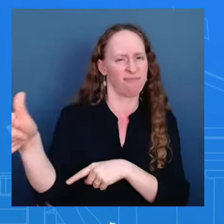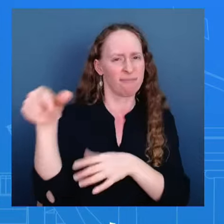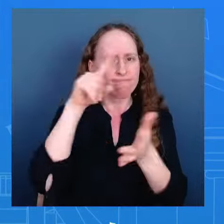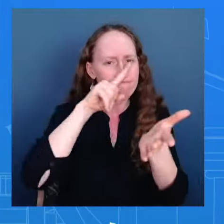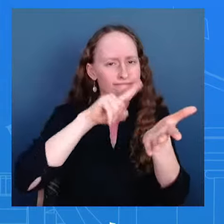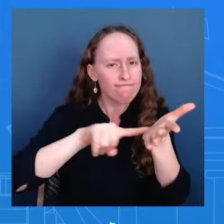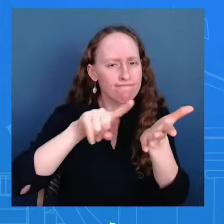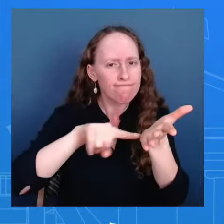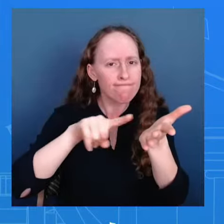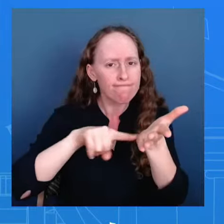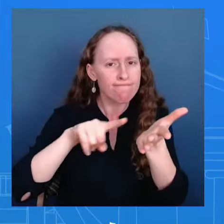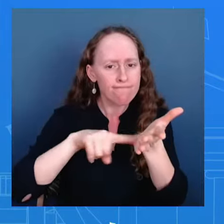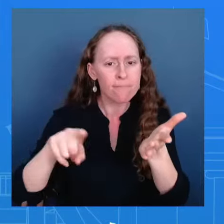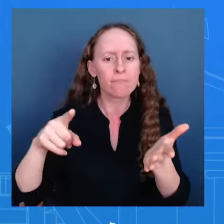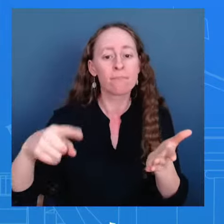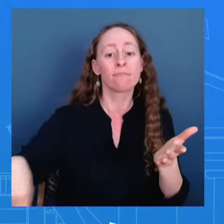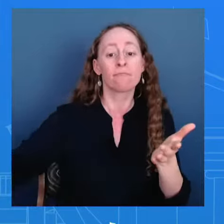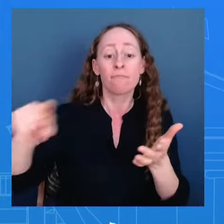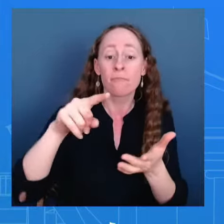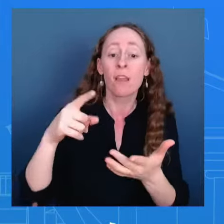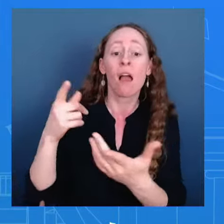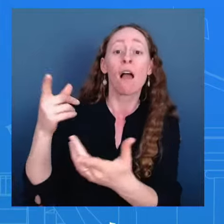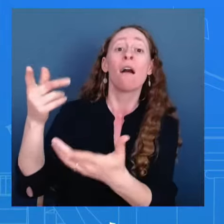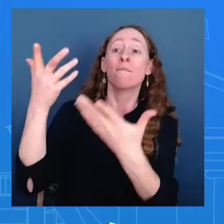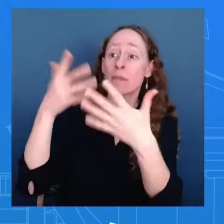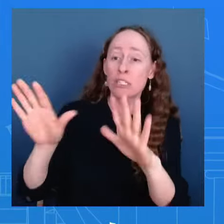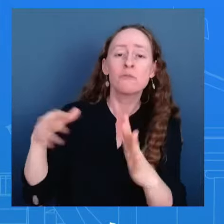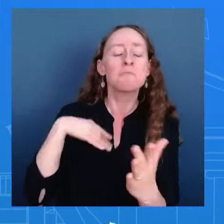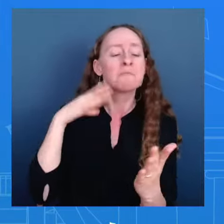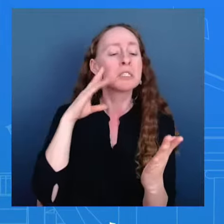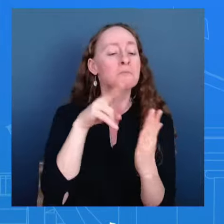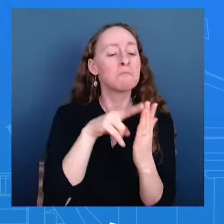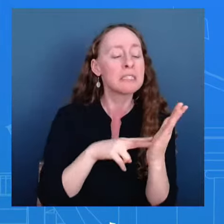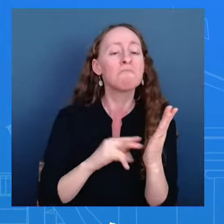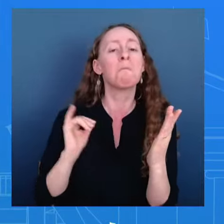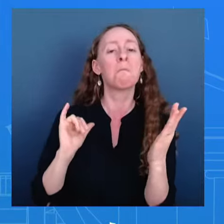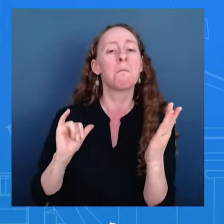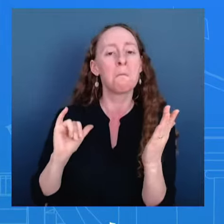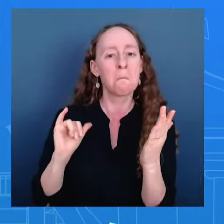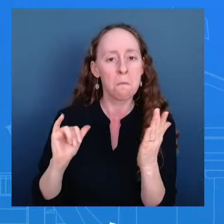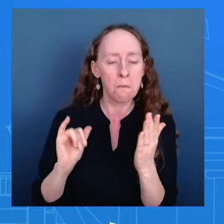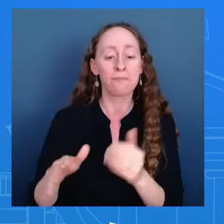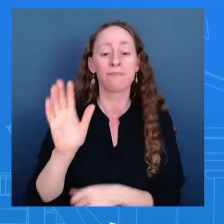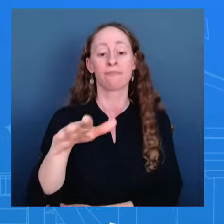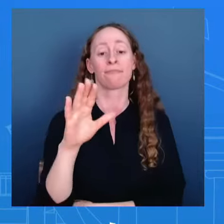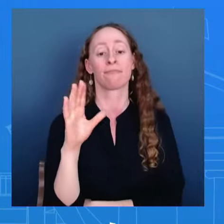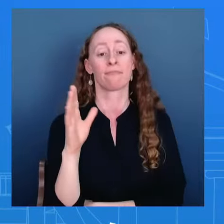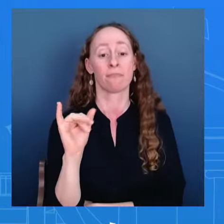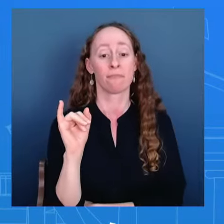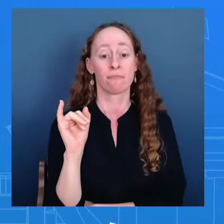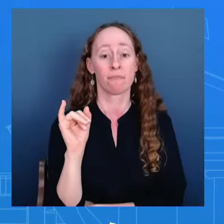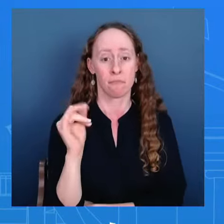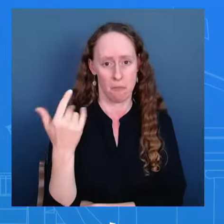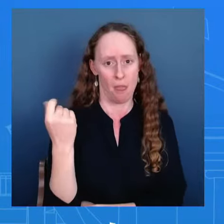If we have some means independently of being able to verify some parts of the information ourselves,